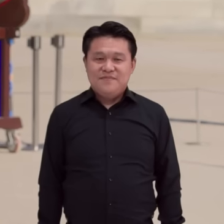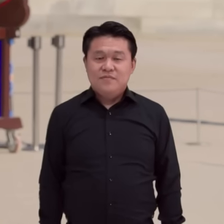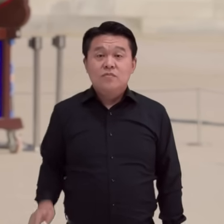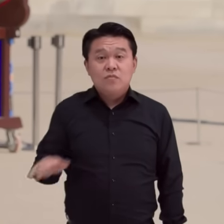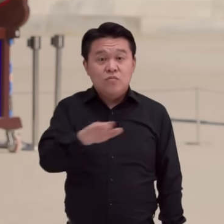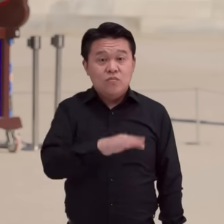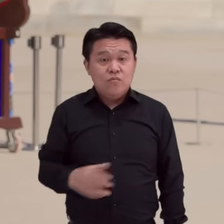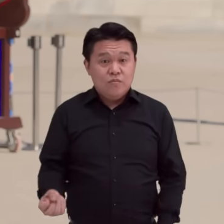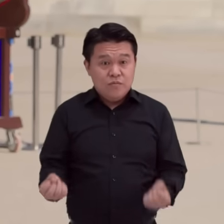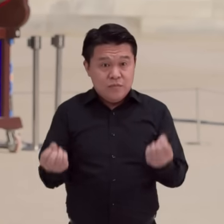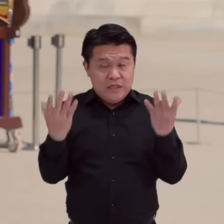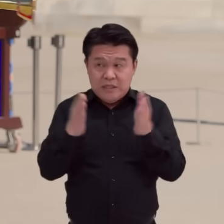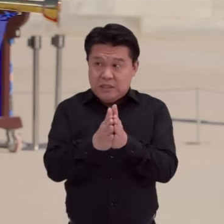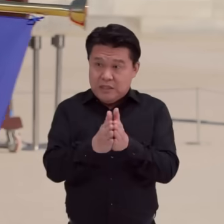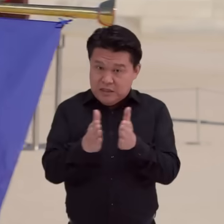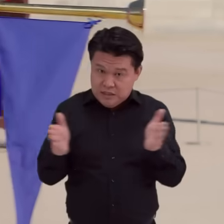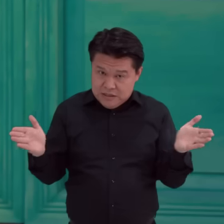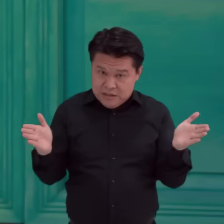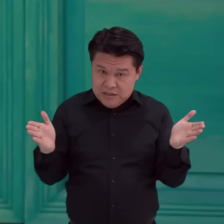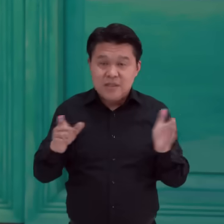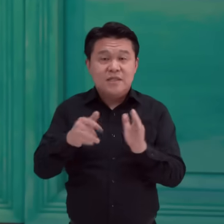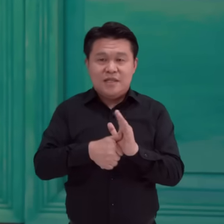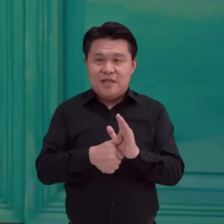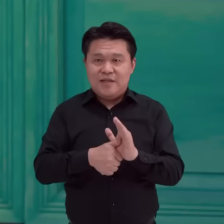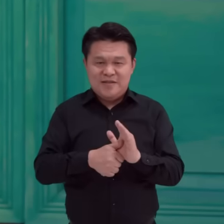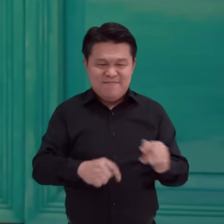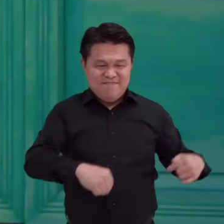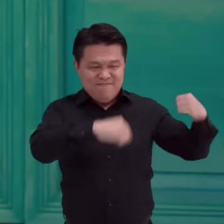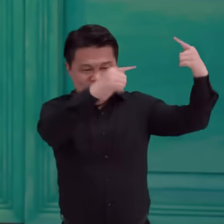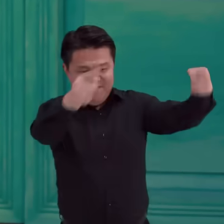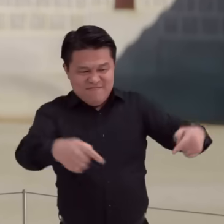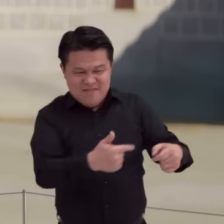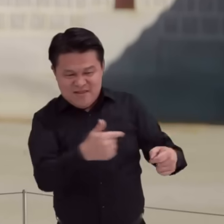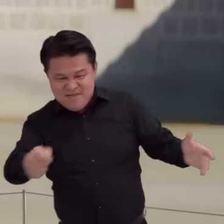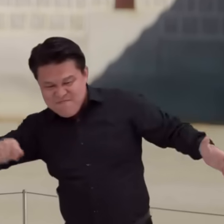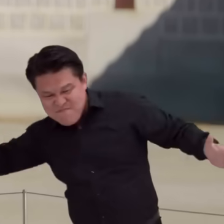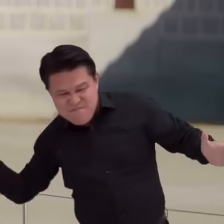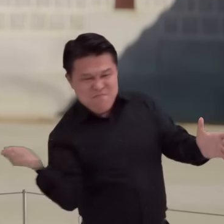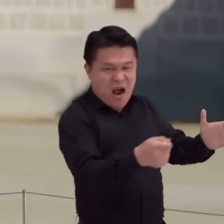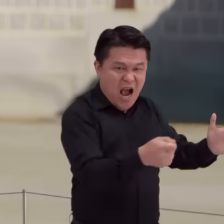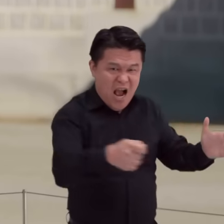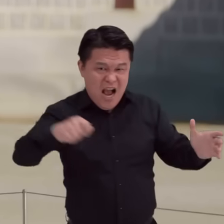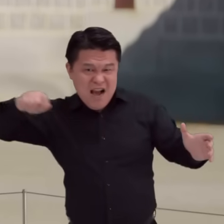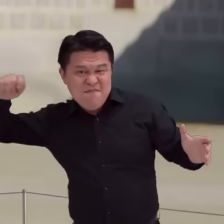We beat a large drum when the event starts. And the sound of that drum beating